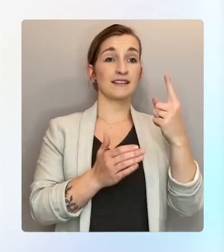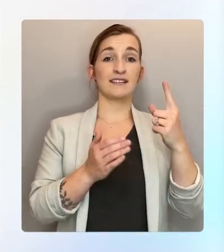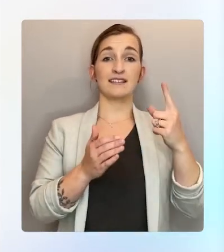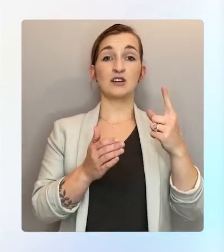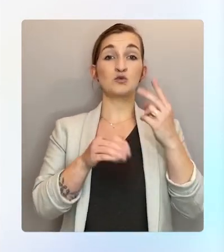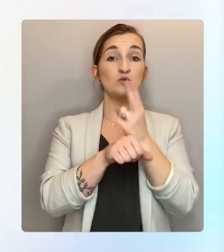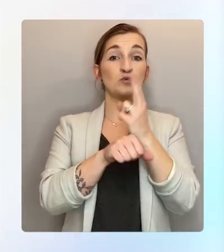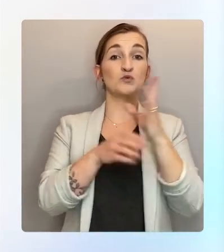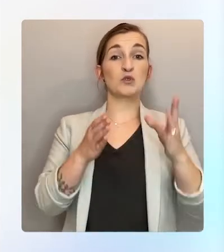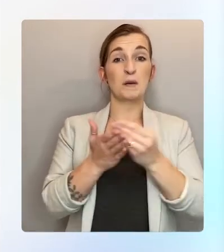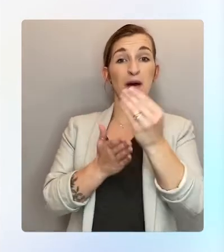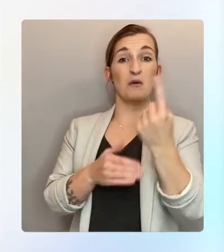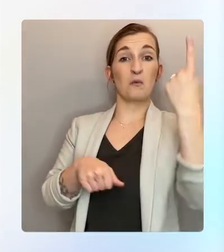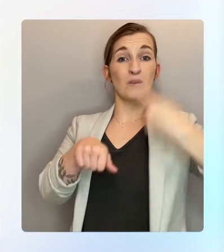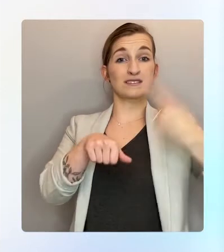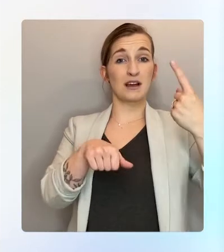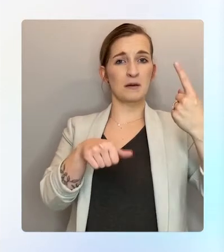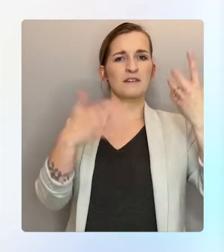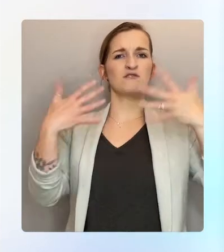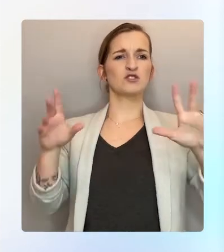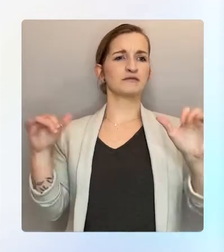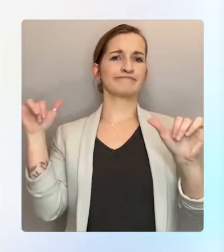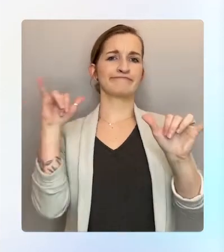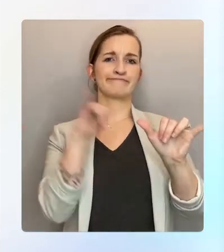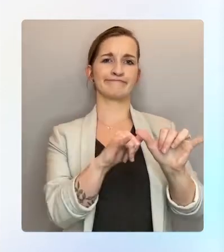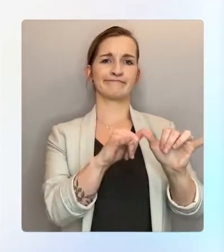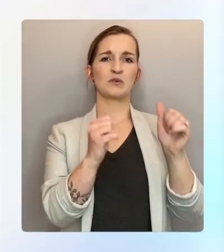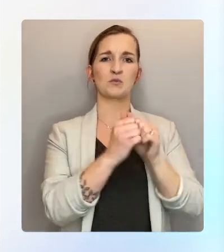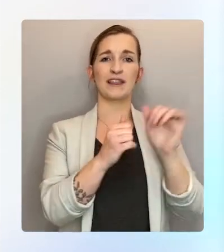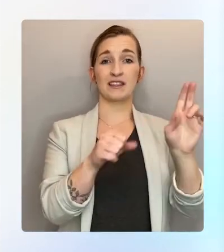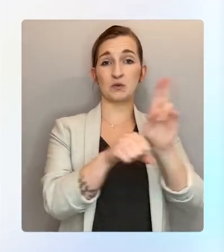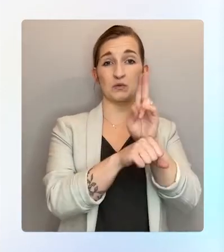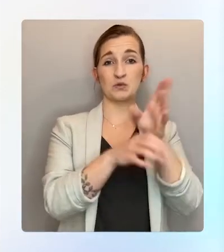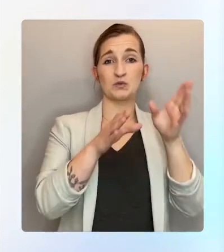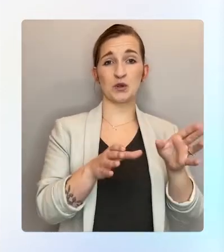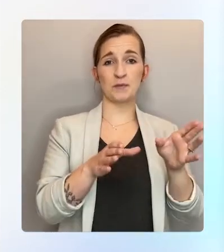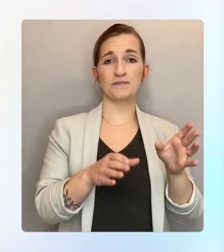it can't be purchased again. For example, maybe you offer an initial game